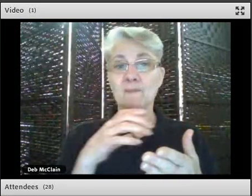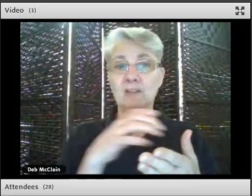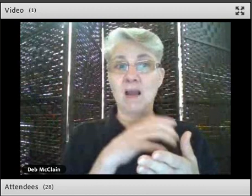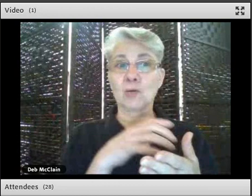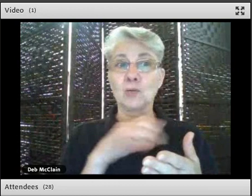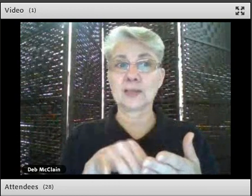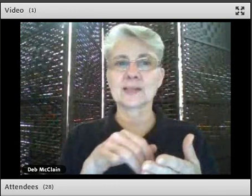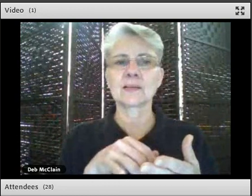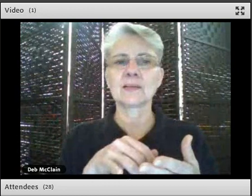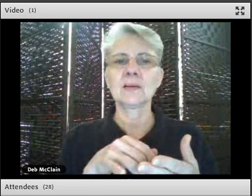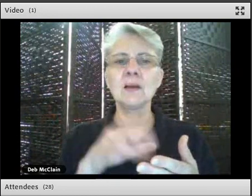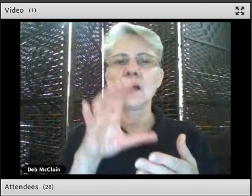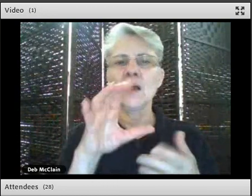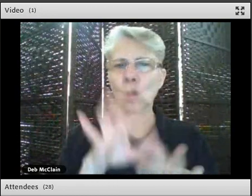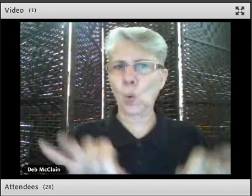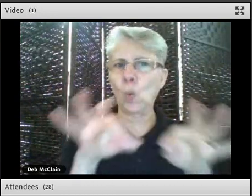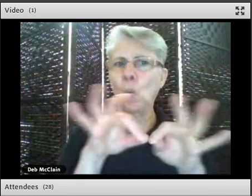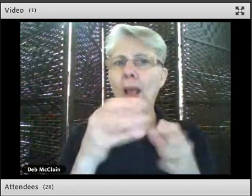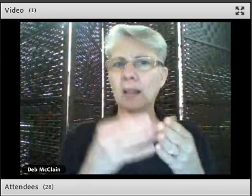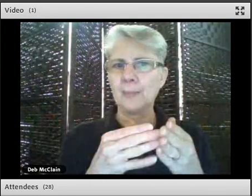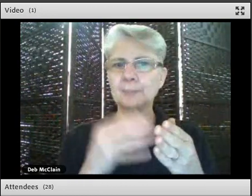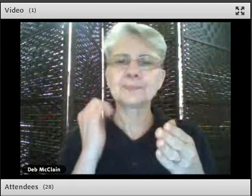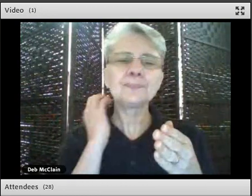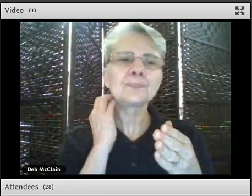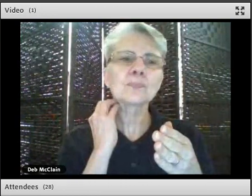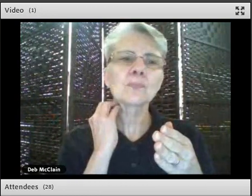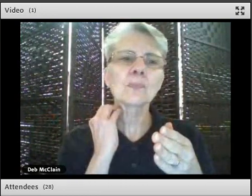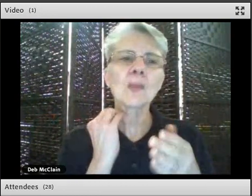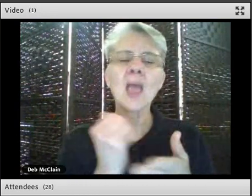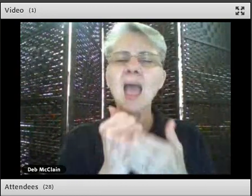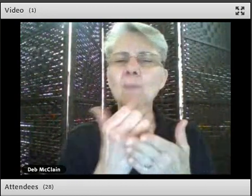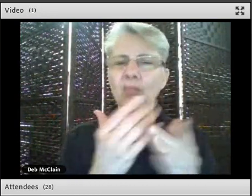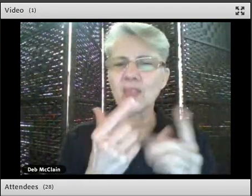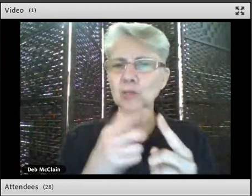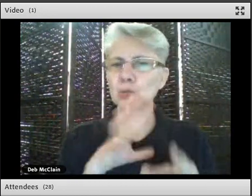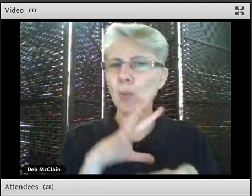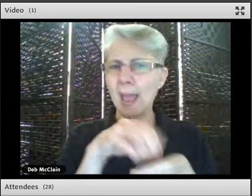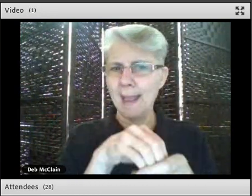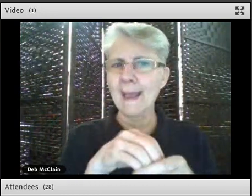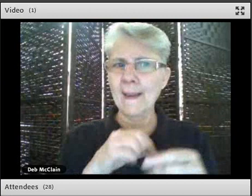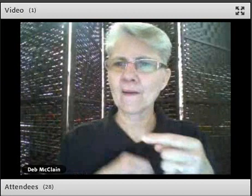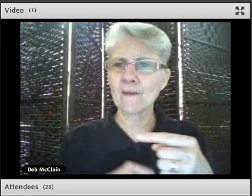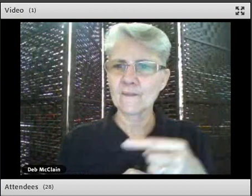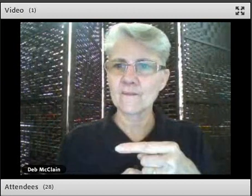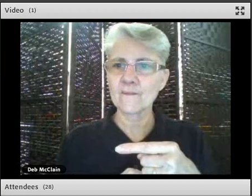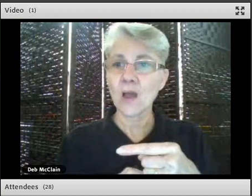Often, we have heard that there are no more abbreviations in RDA, and that's not exactly true.